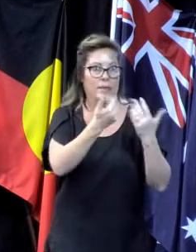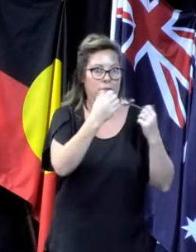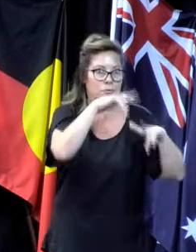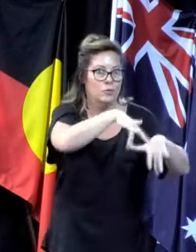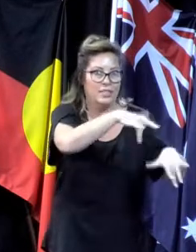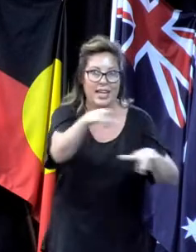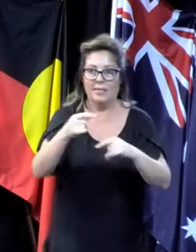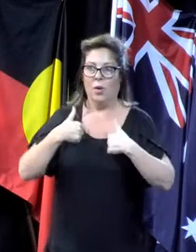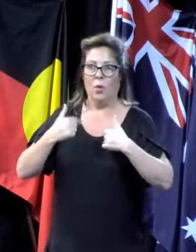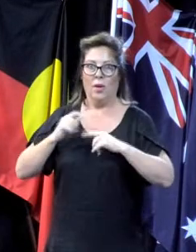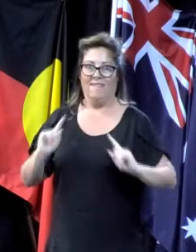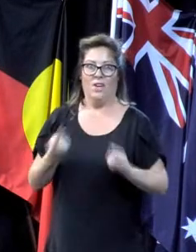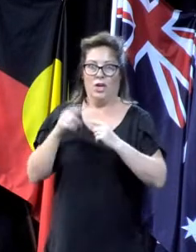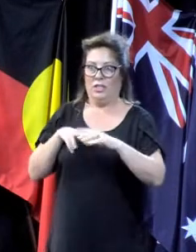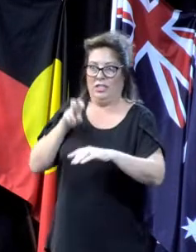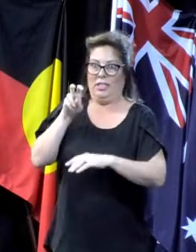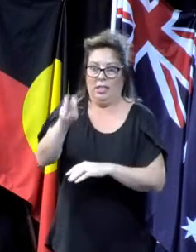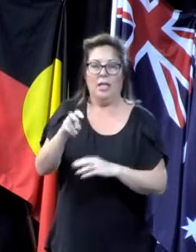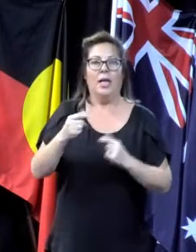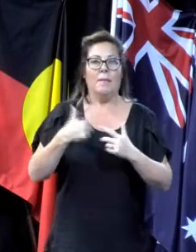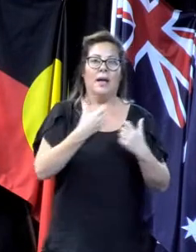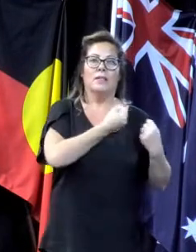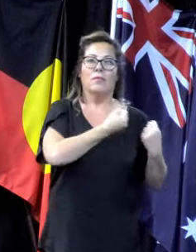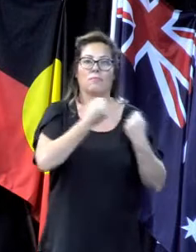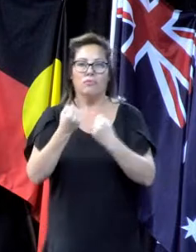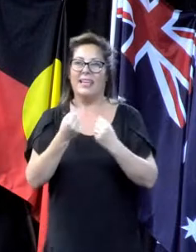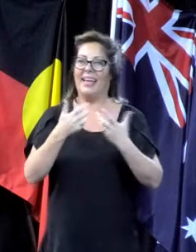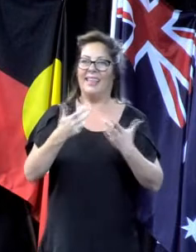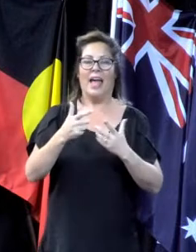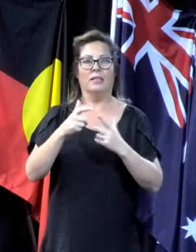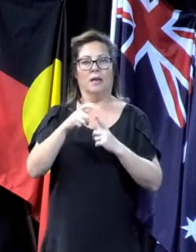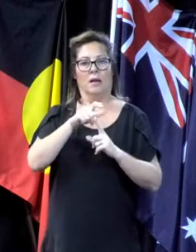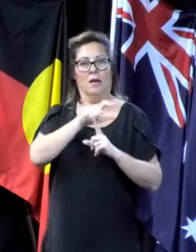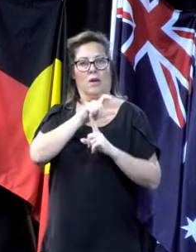and strong leadership and skill to bring along a culture of a whole staff